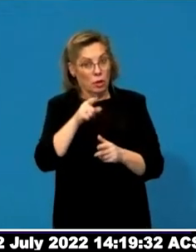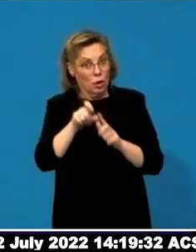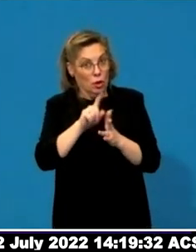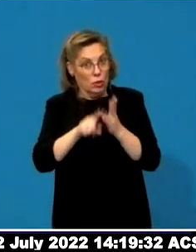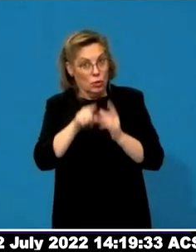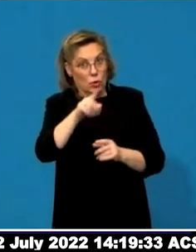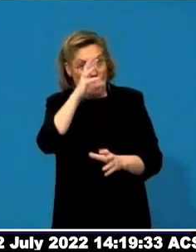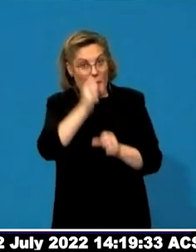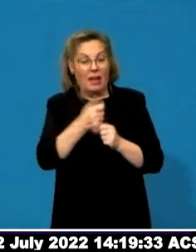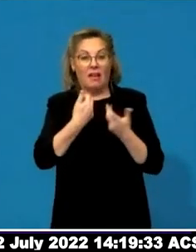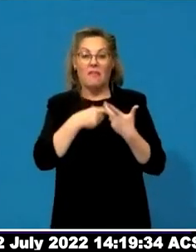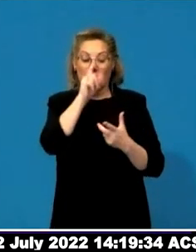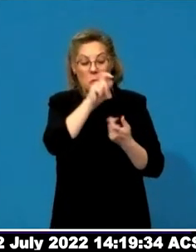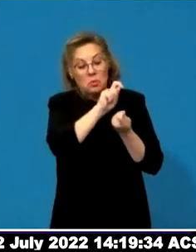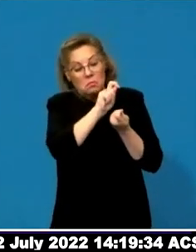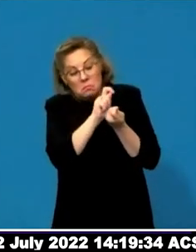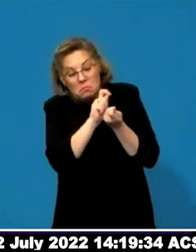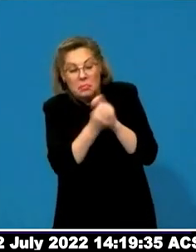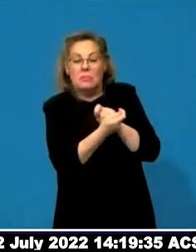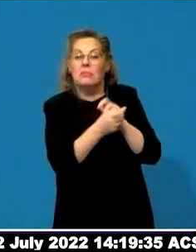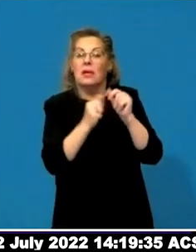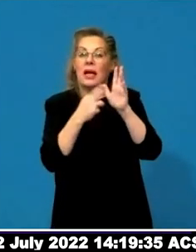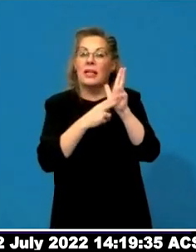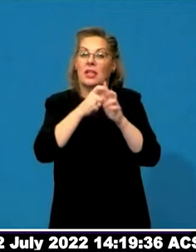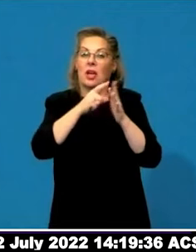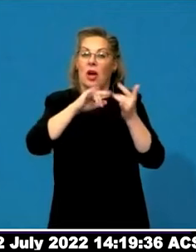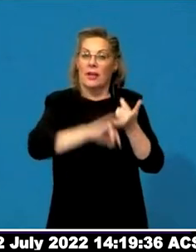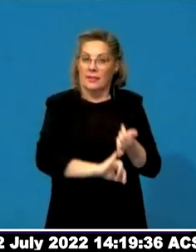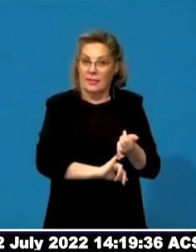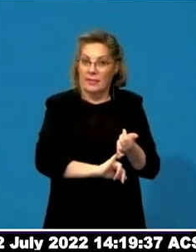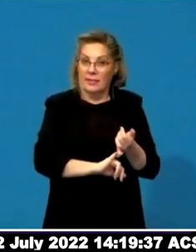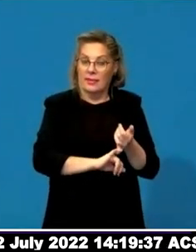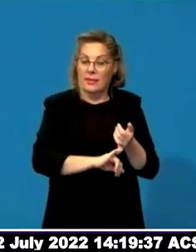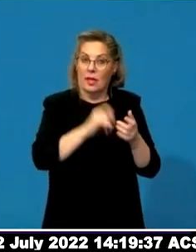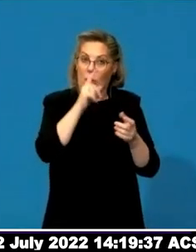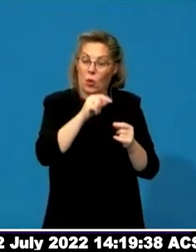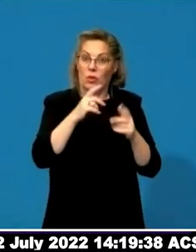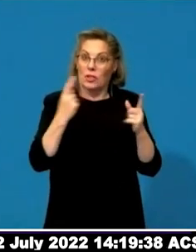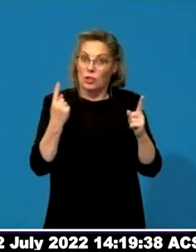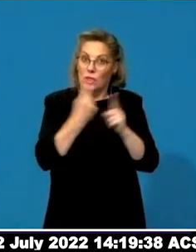this apparent contradiction between an individualised model and -